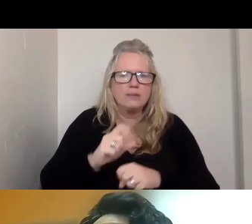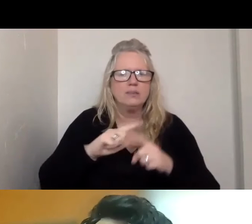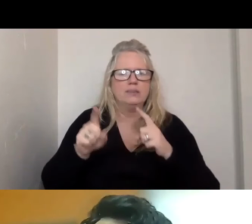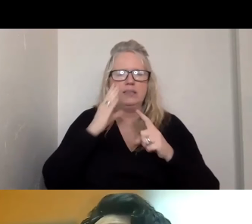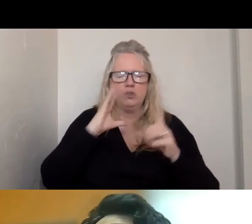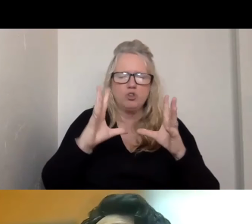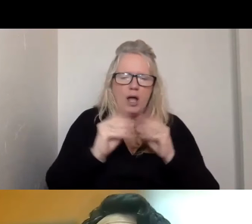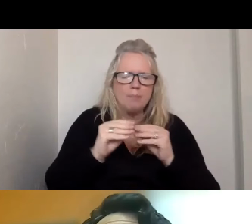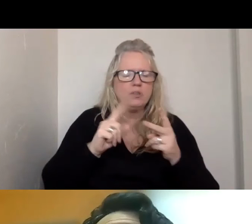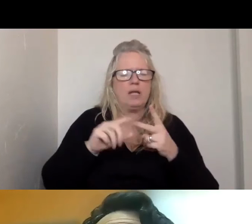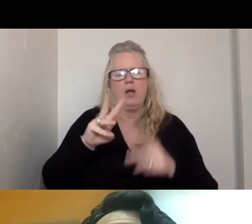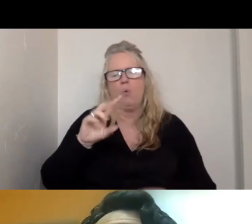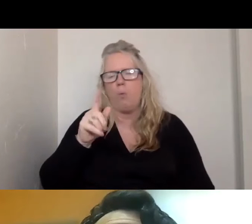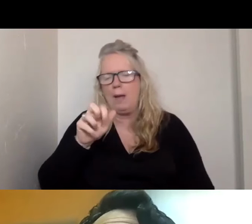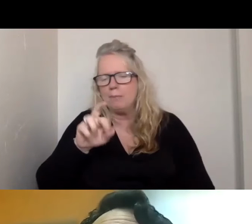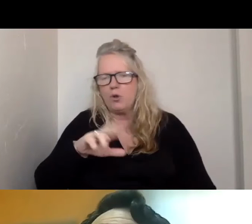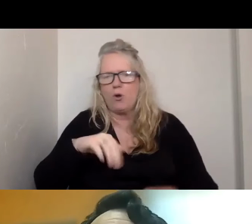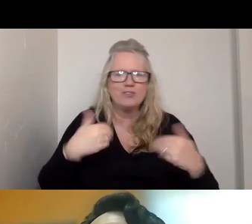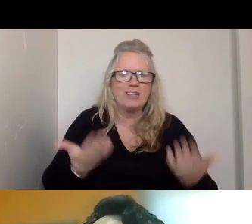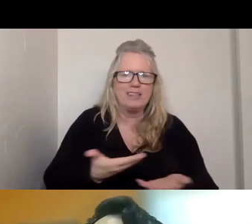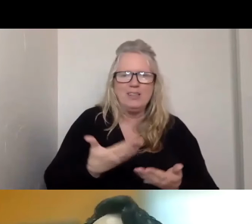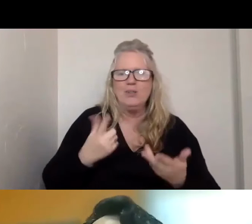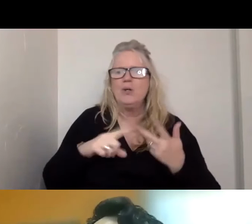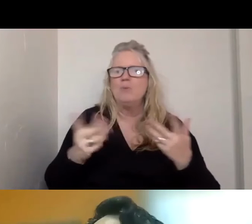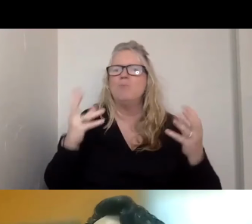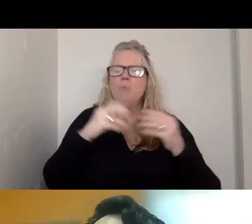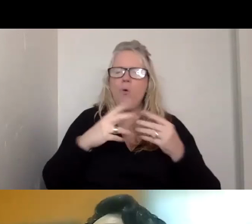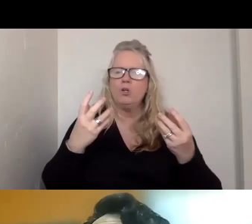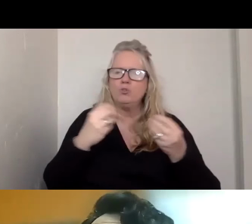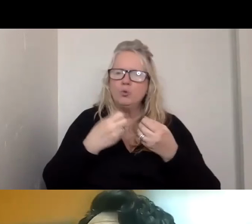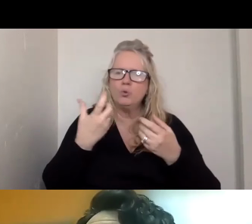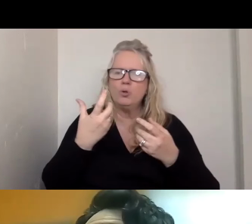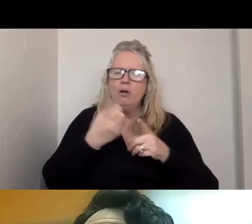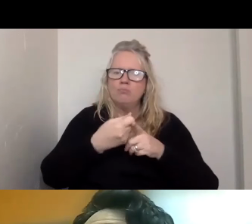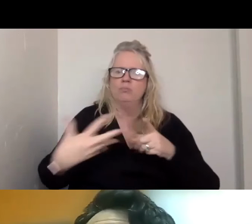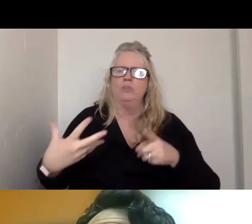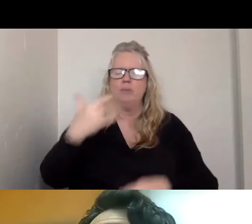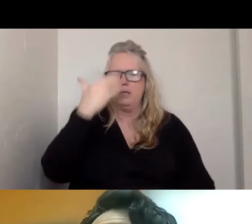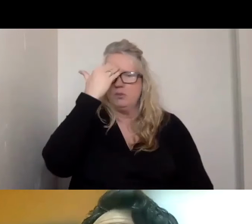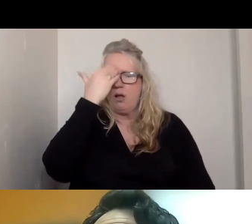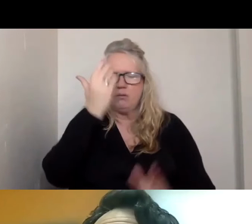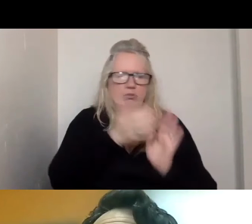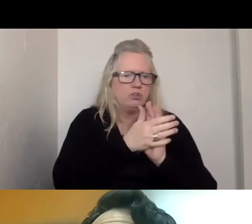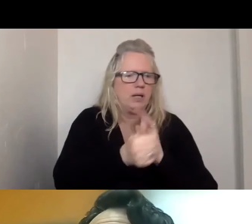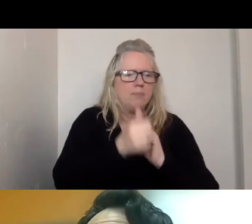MEETINGS LIKE THIS TO PROVIDE SERVICES FOR HISPANIC AND LATINOS.